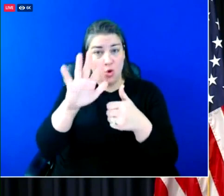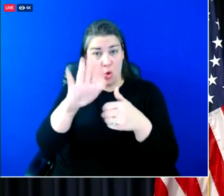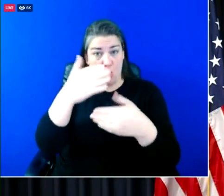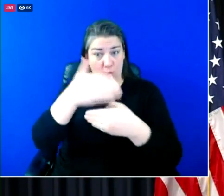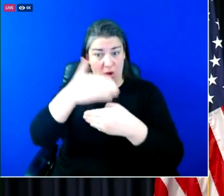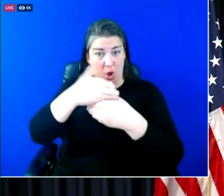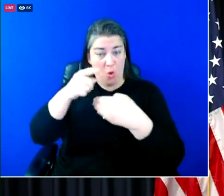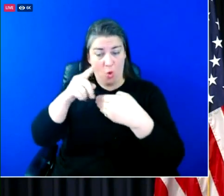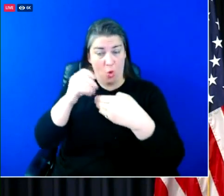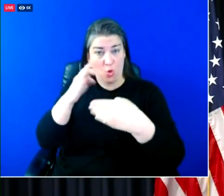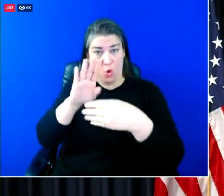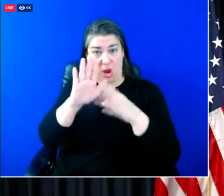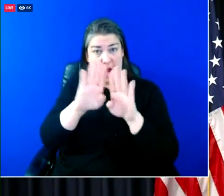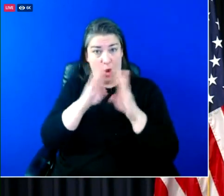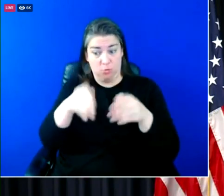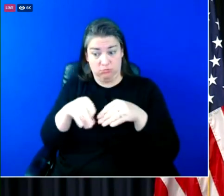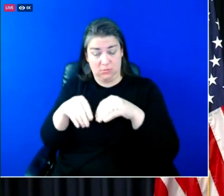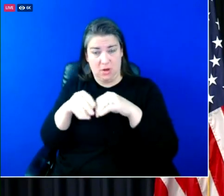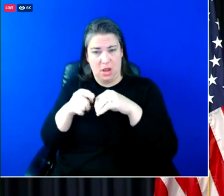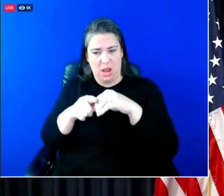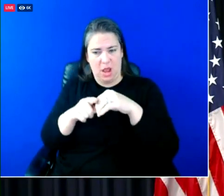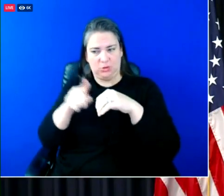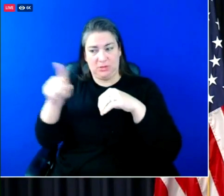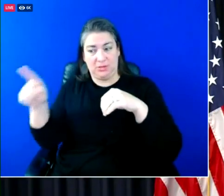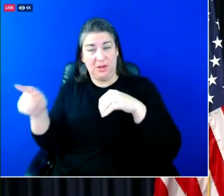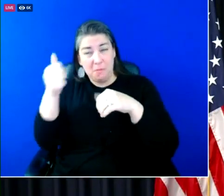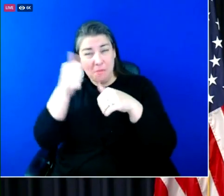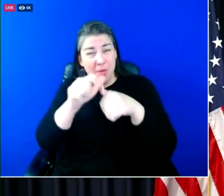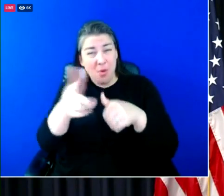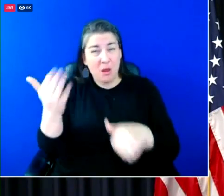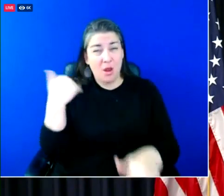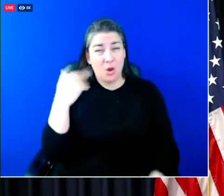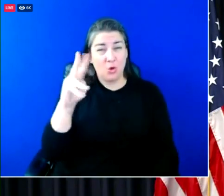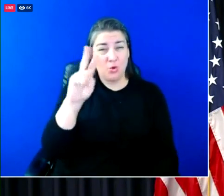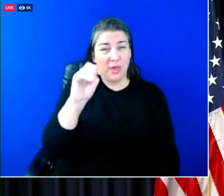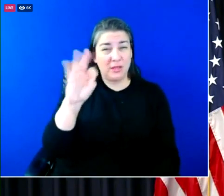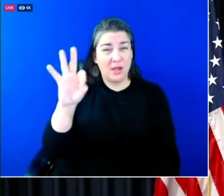remember the 2009 ice Storm where we did such a good job of protecting one